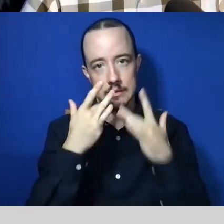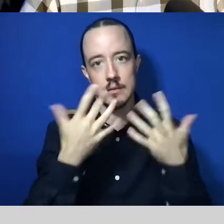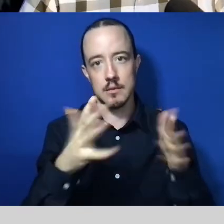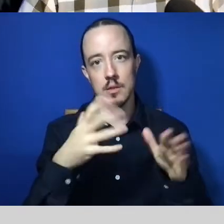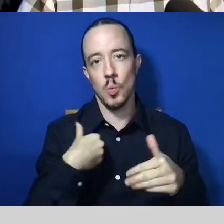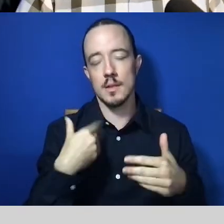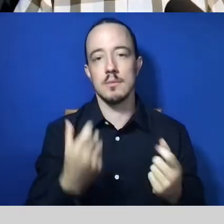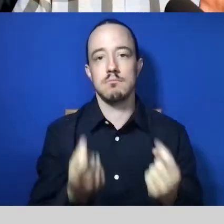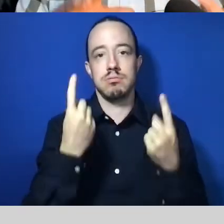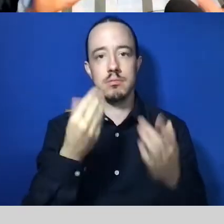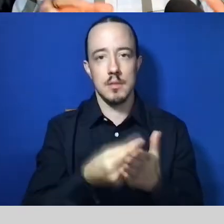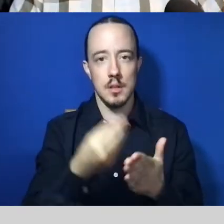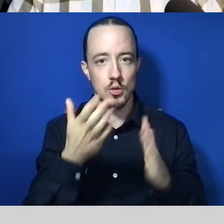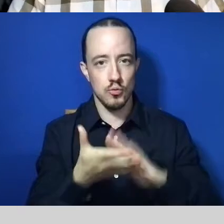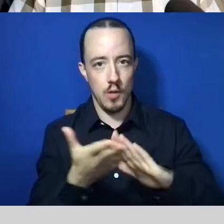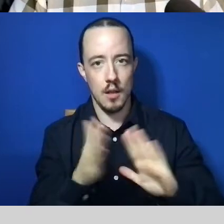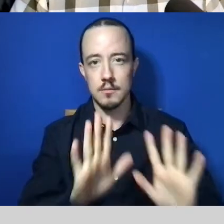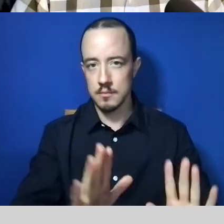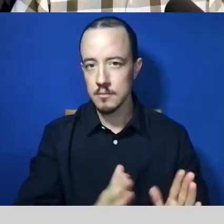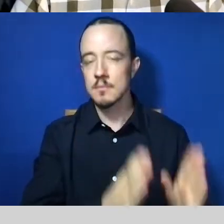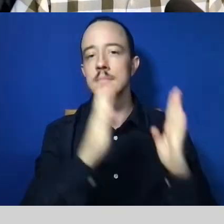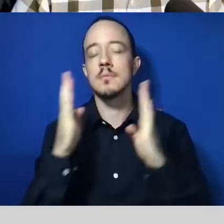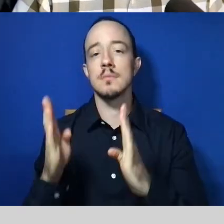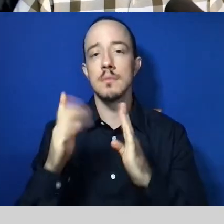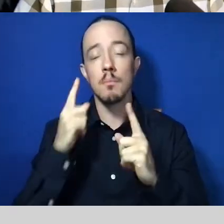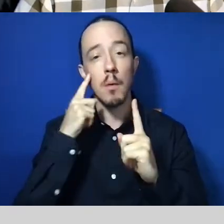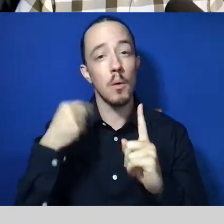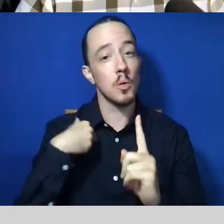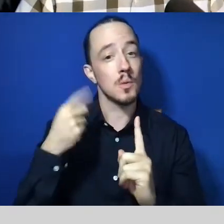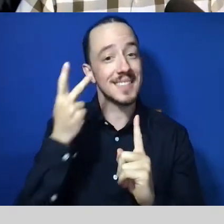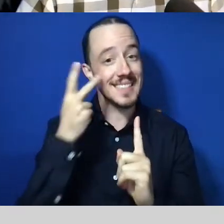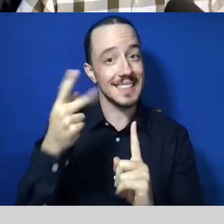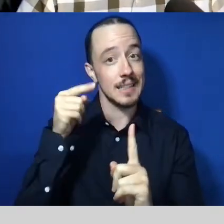So we will sketch out what the environment will look like, sketch out even what the,